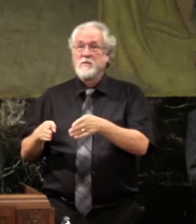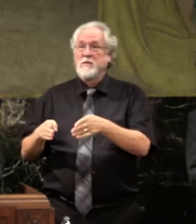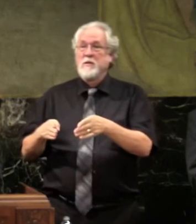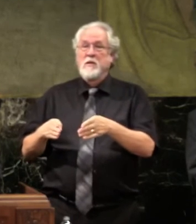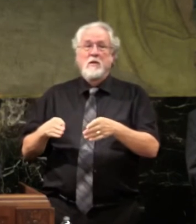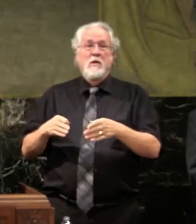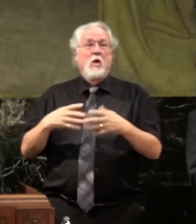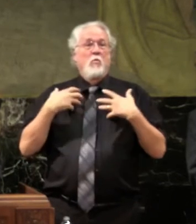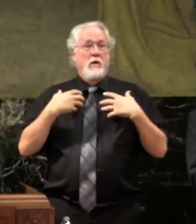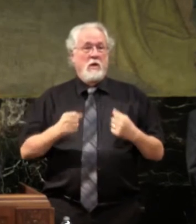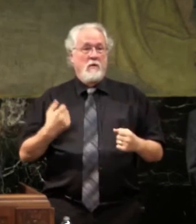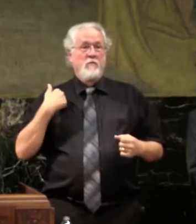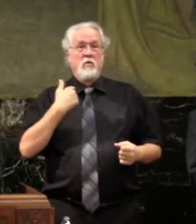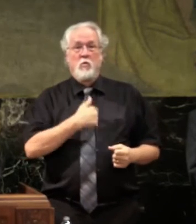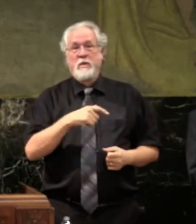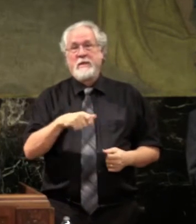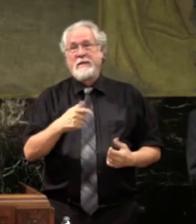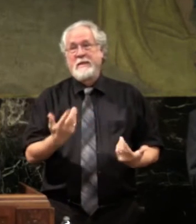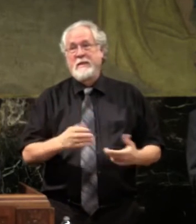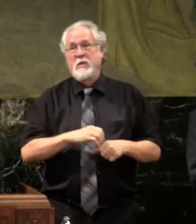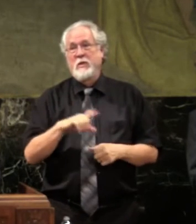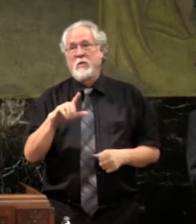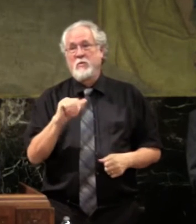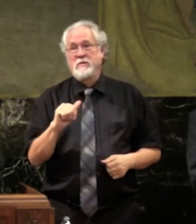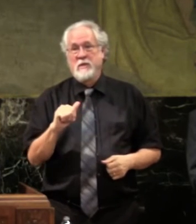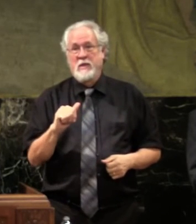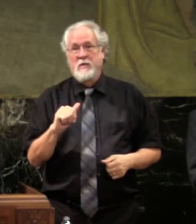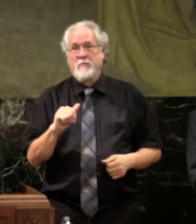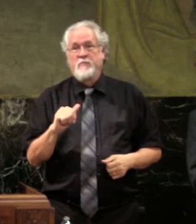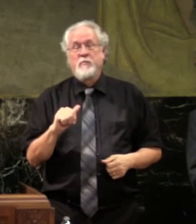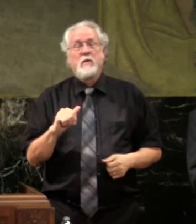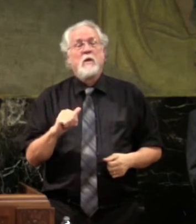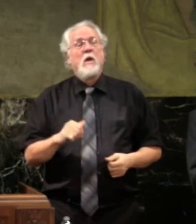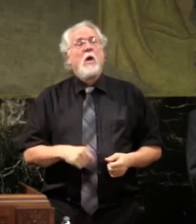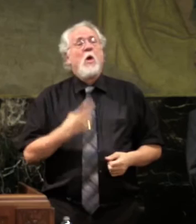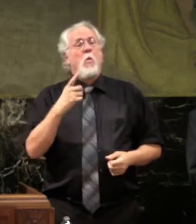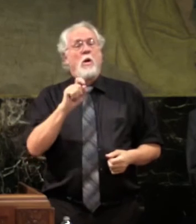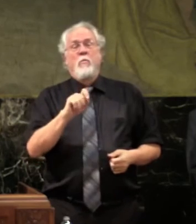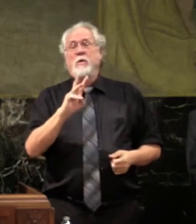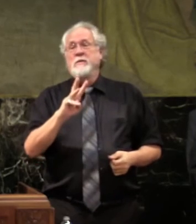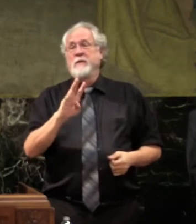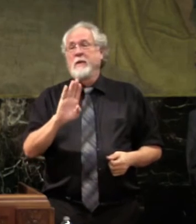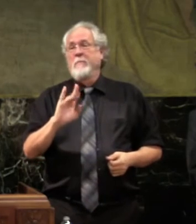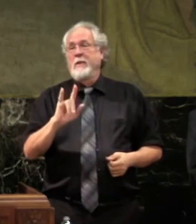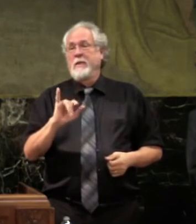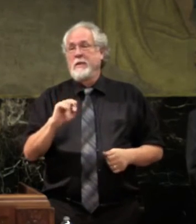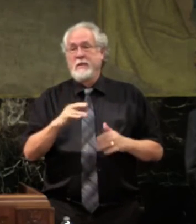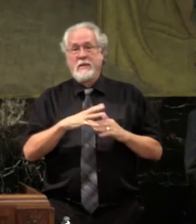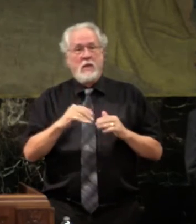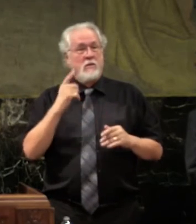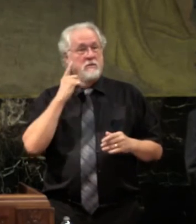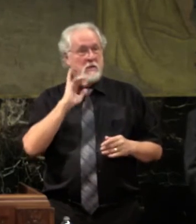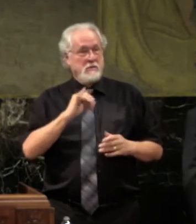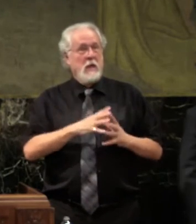recovery that we need here in Louisiana while 1.6 billion dollar sounds like a lot of money and it certainly is a lot